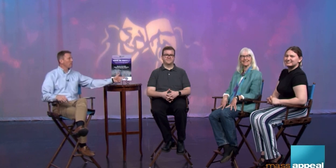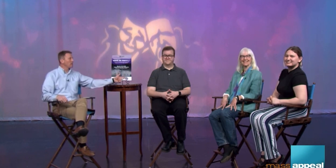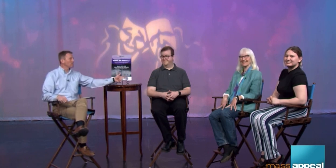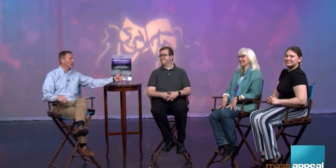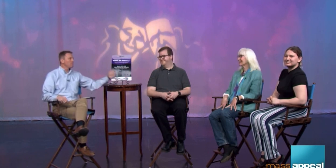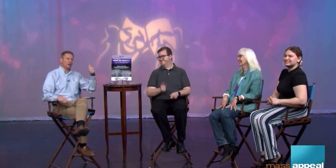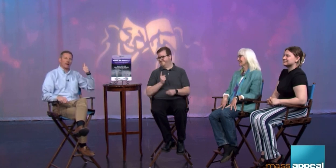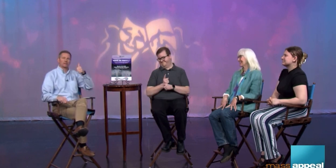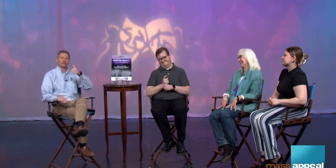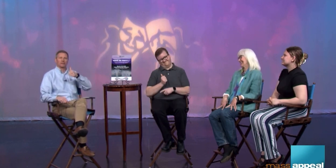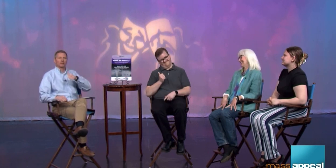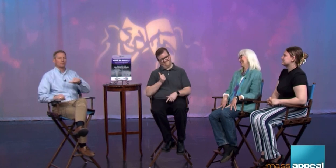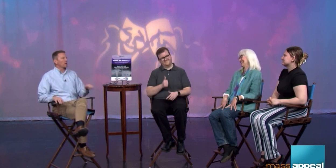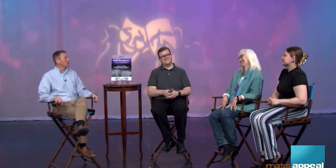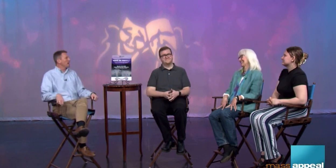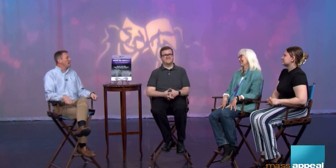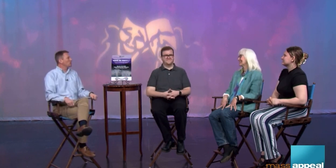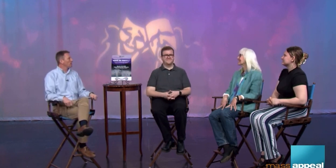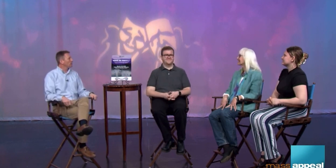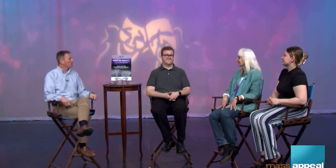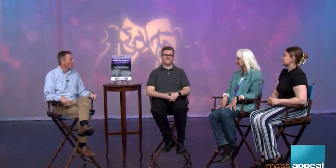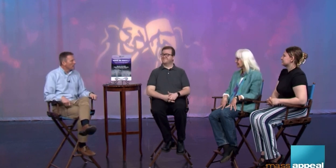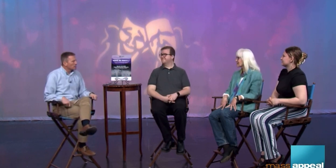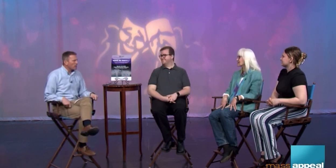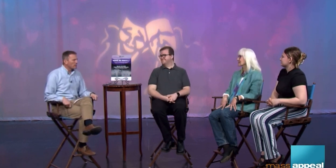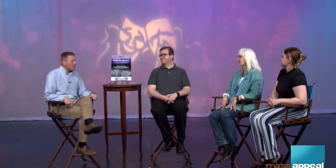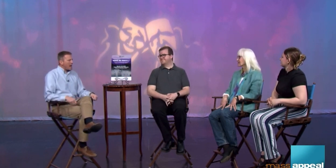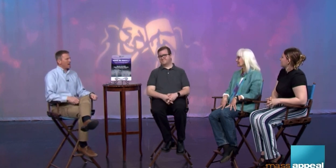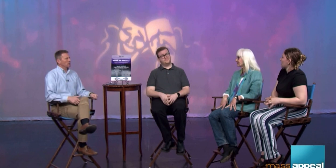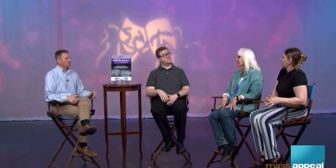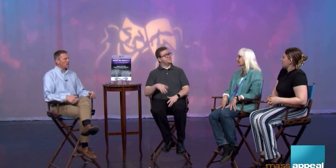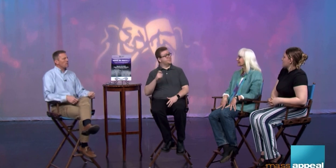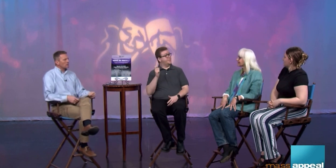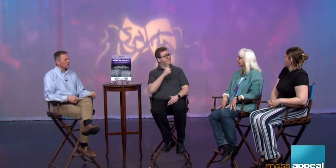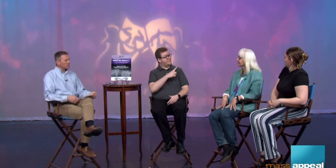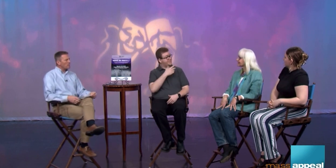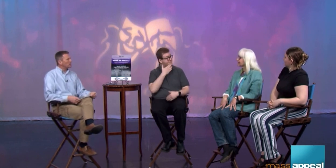right this time? Excellent. Good morning to each of you. Sharon let me ask you tell me tell me a little